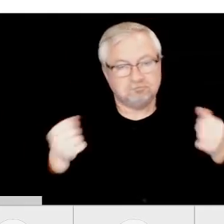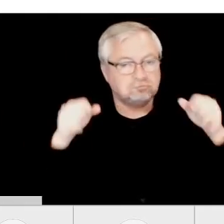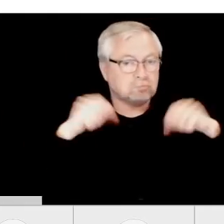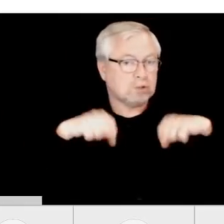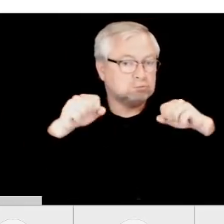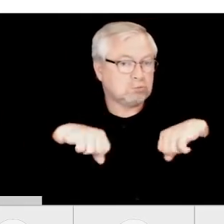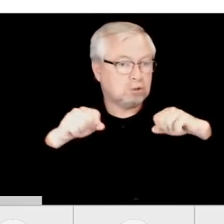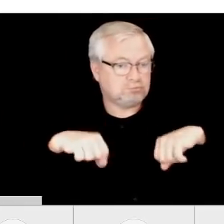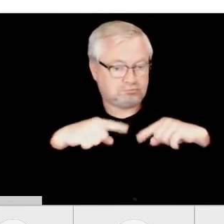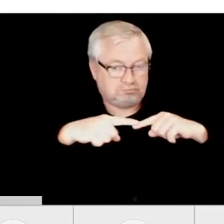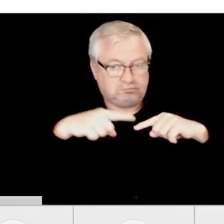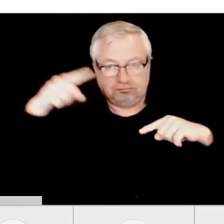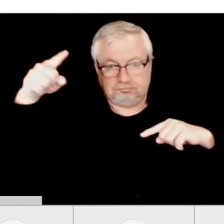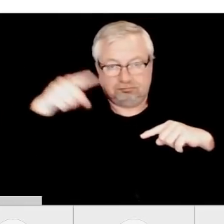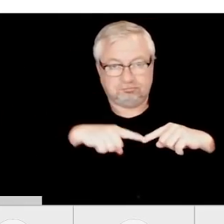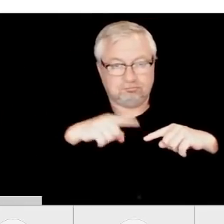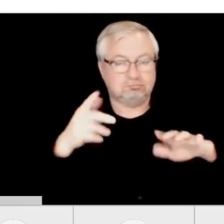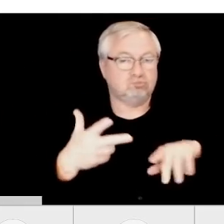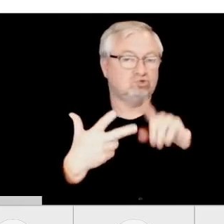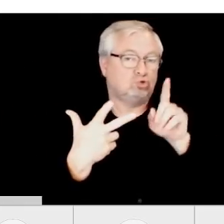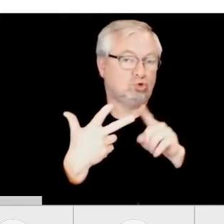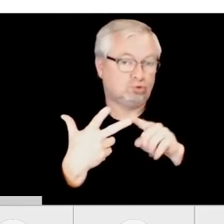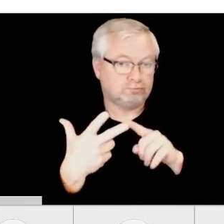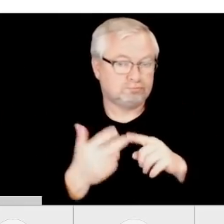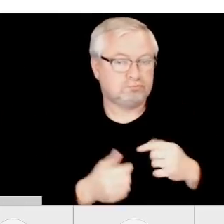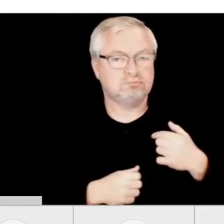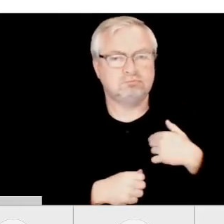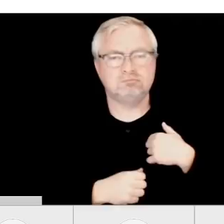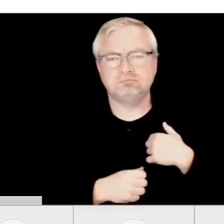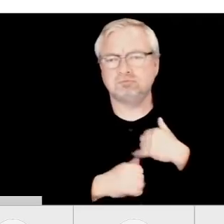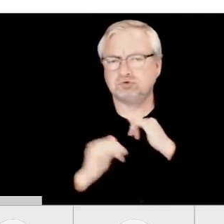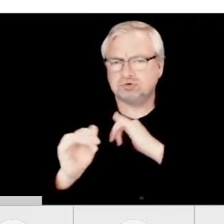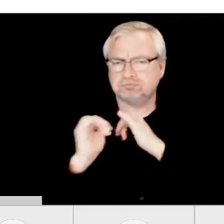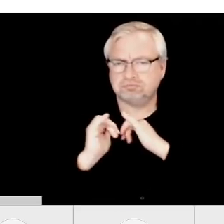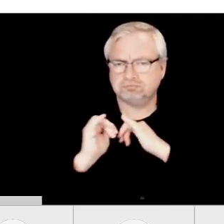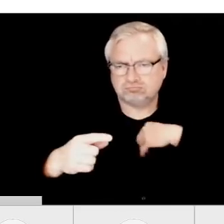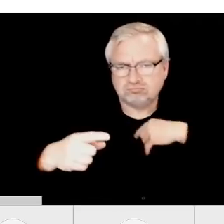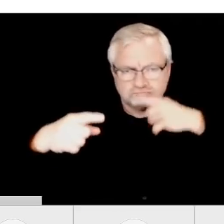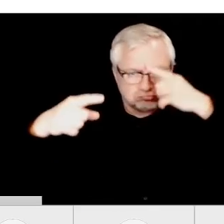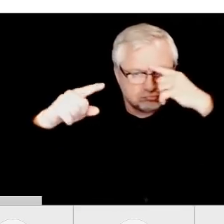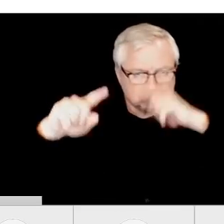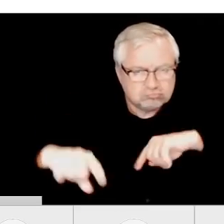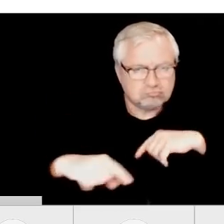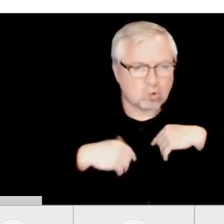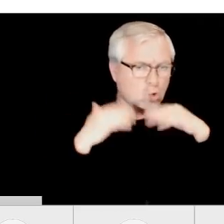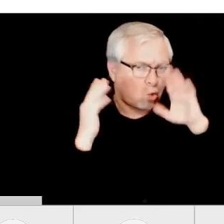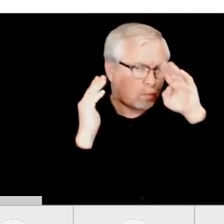Thirdly, I will say I share the hope with you that we are wrong.